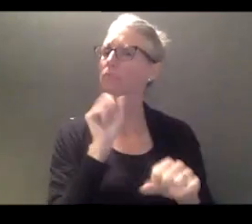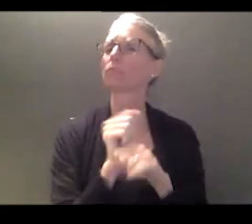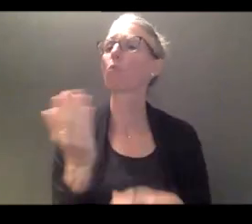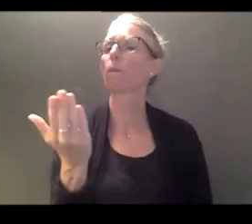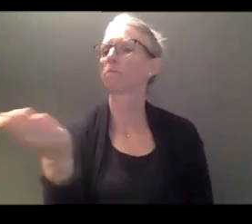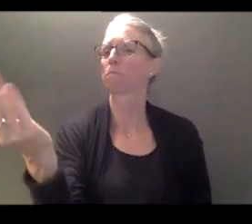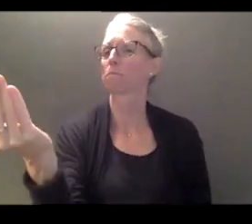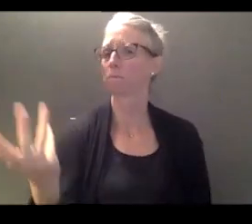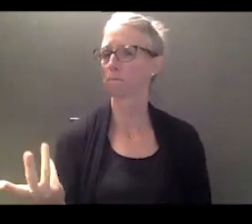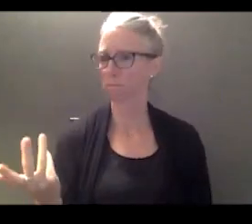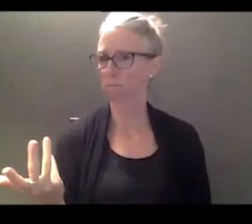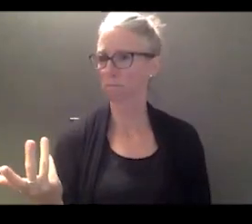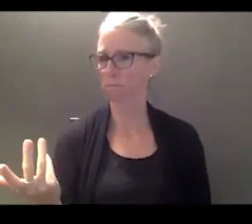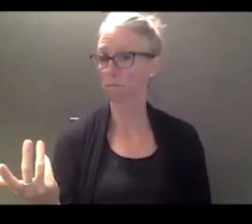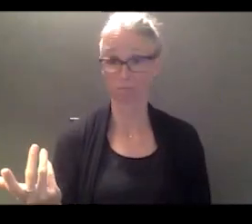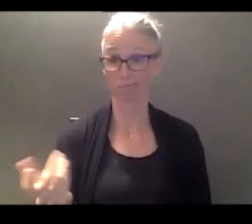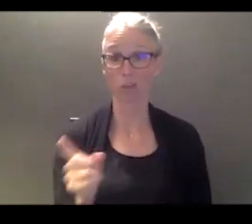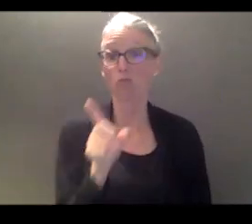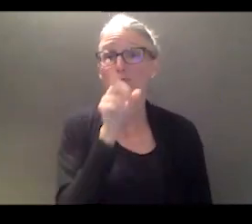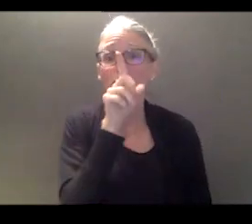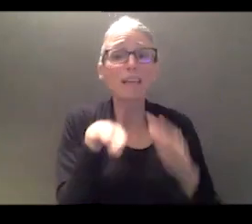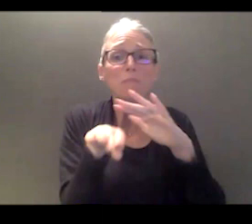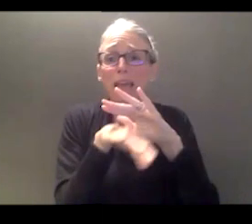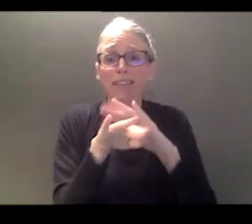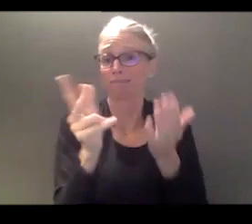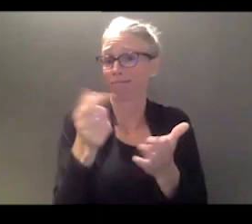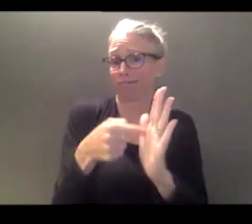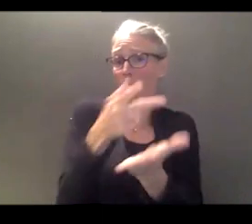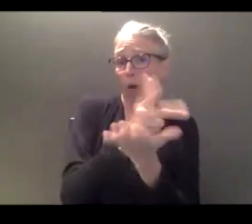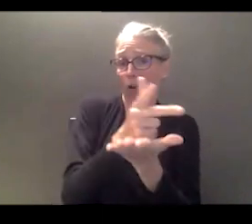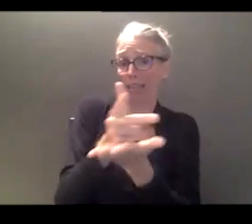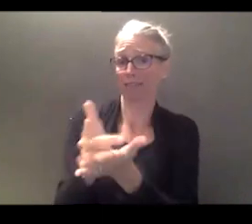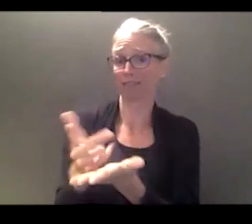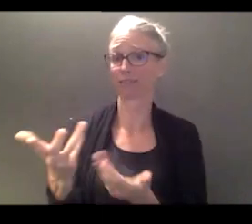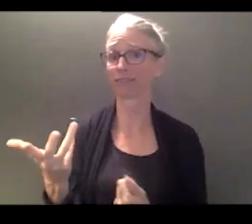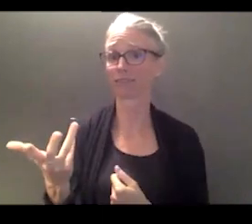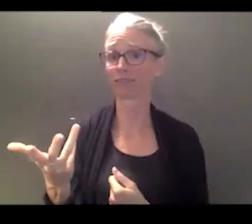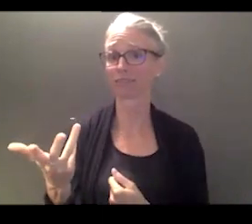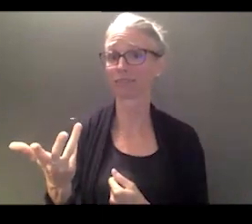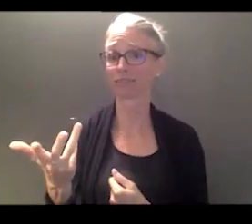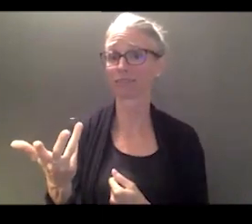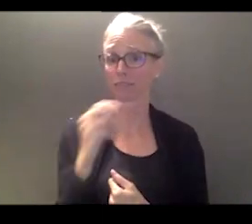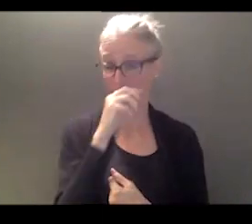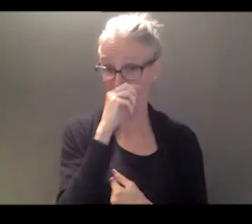And the parking. Because even parking. You know, I haven't even talked about. The grade of a hill on parking.